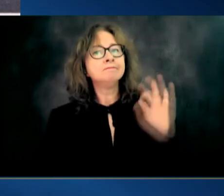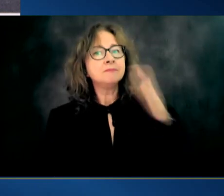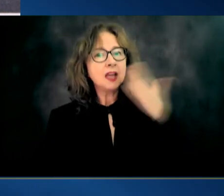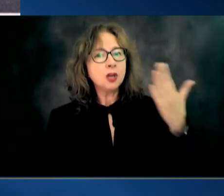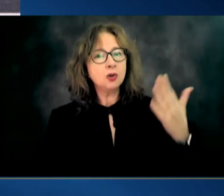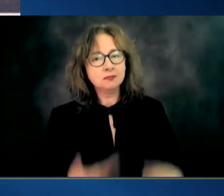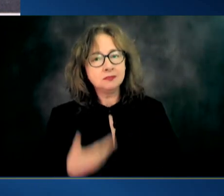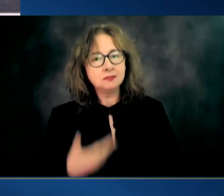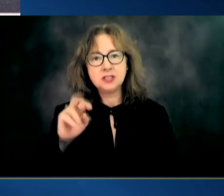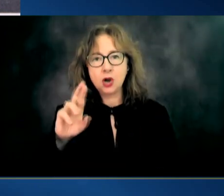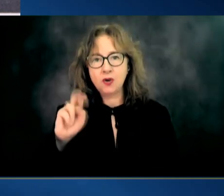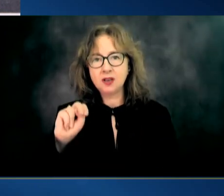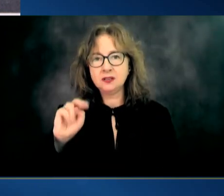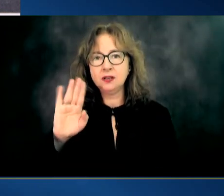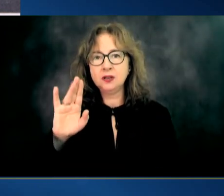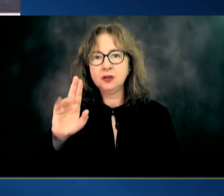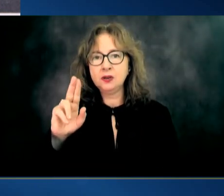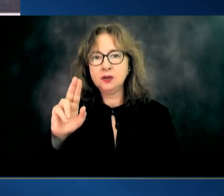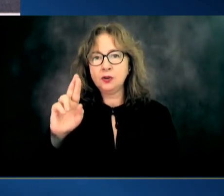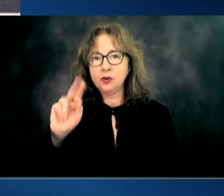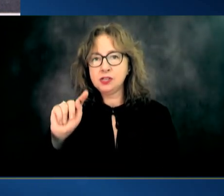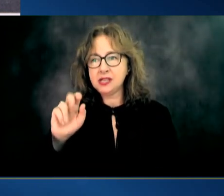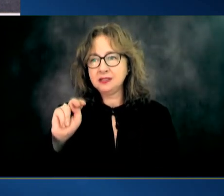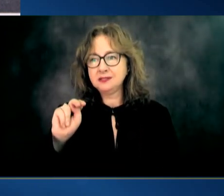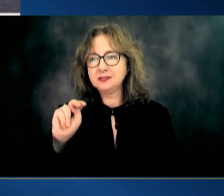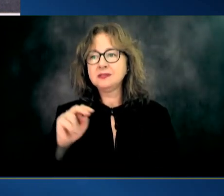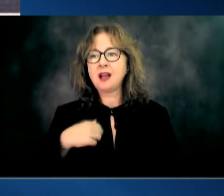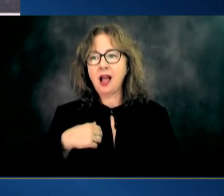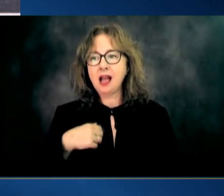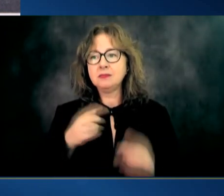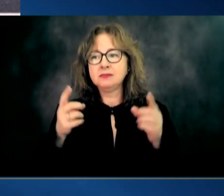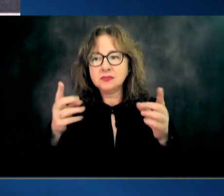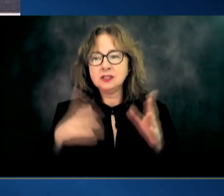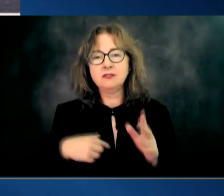and I serve as the director of the Division of Blood Disorders and Public Health Genomics at